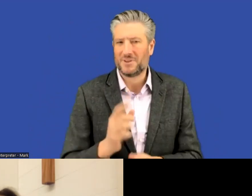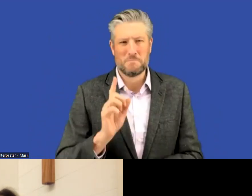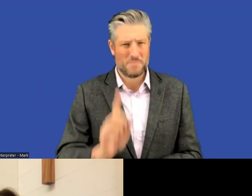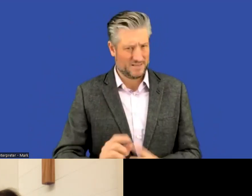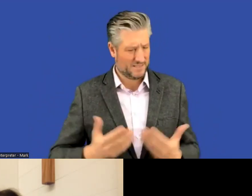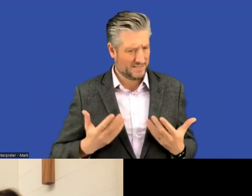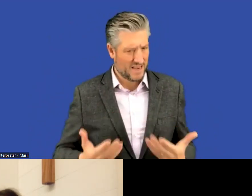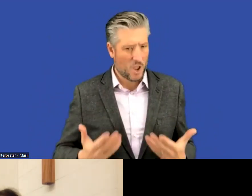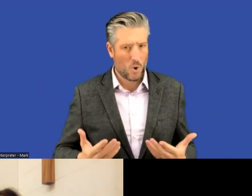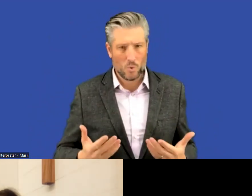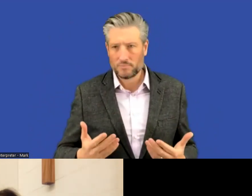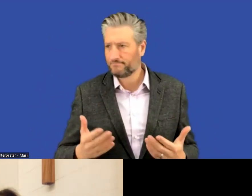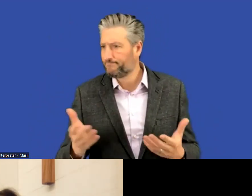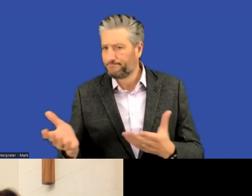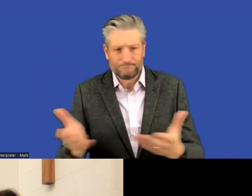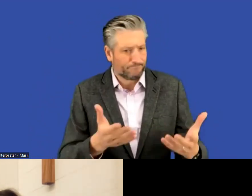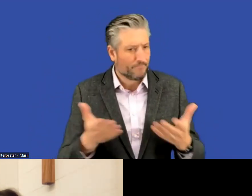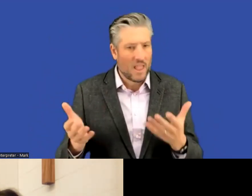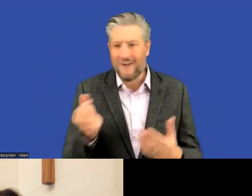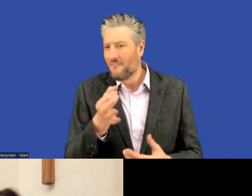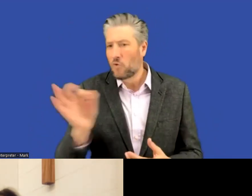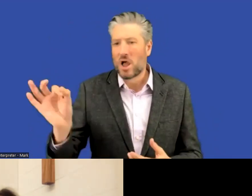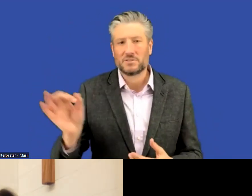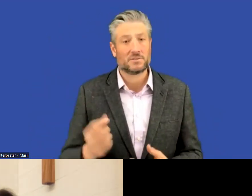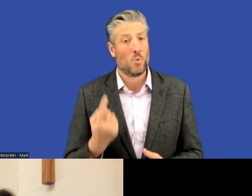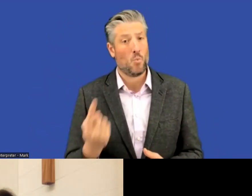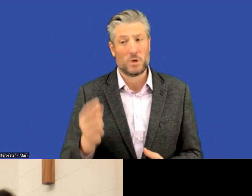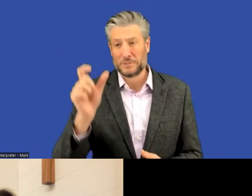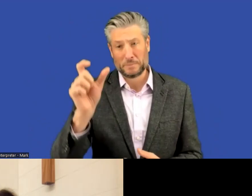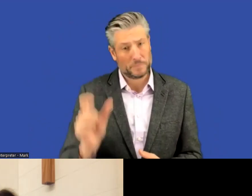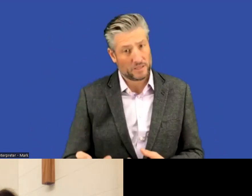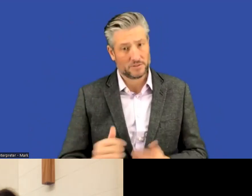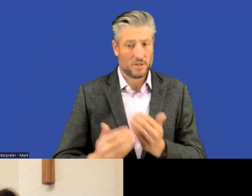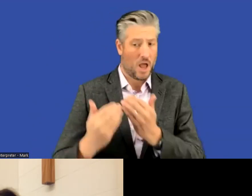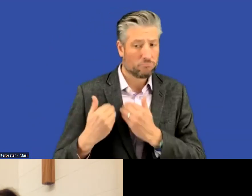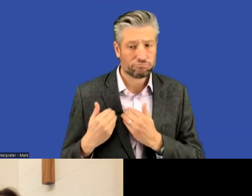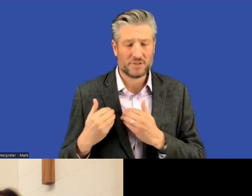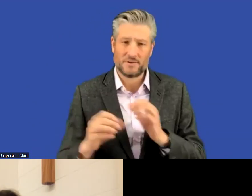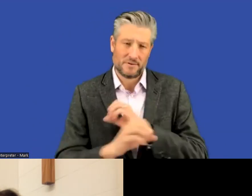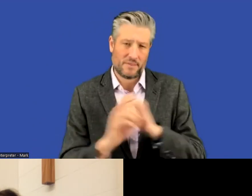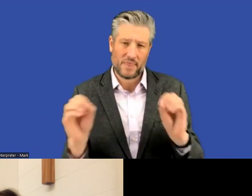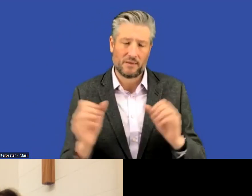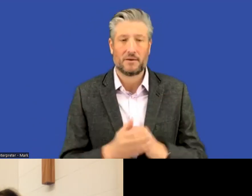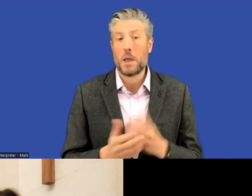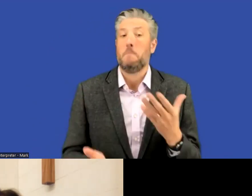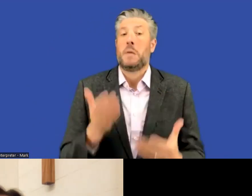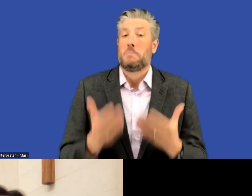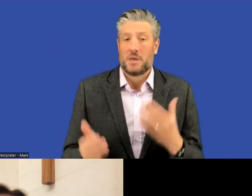to do that, but if we have some warning from the European Commission, maybe -- we already